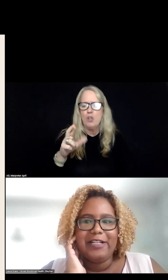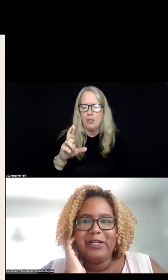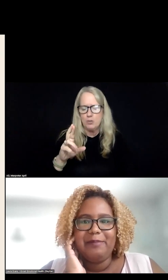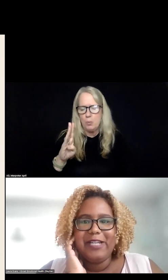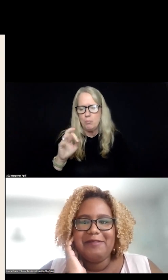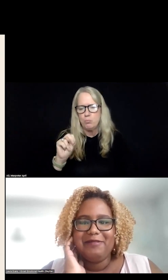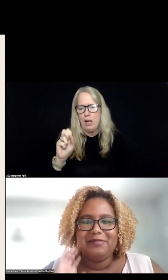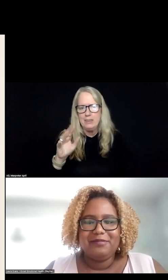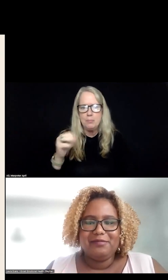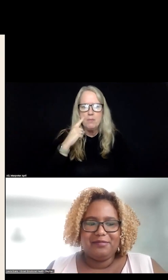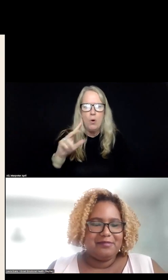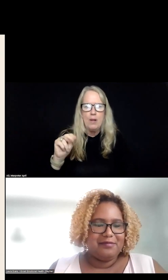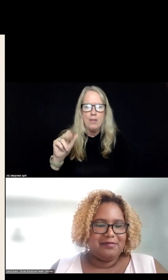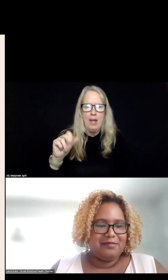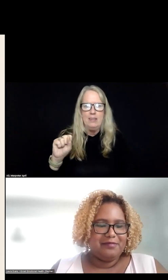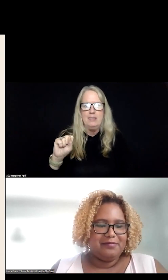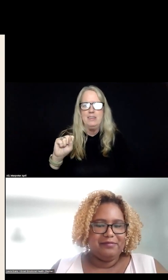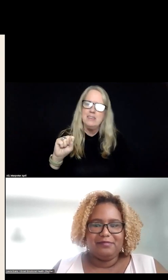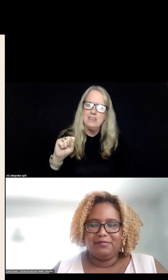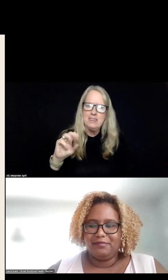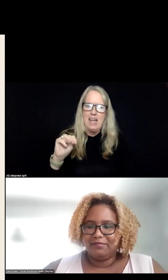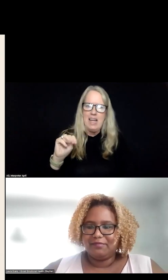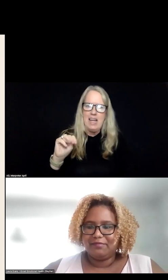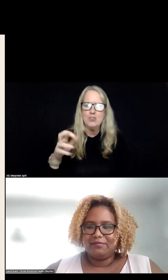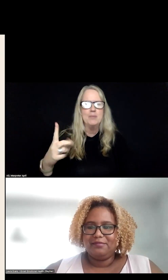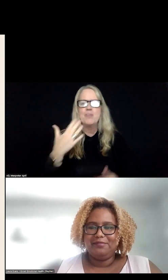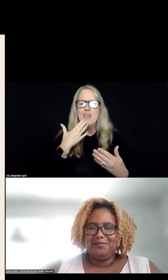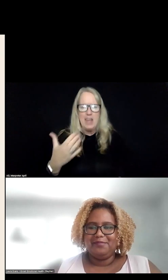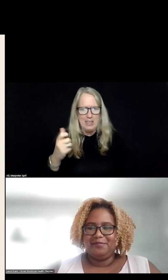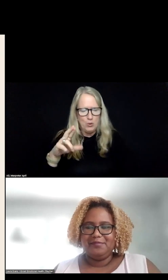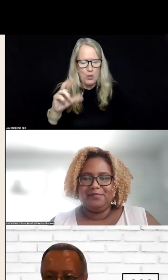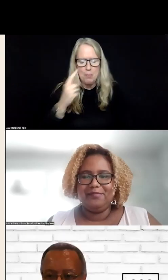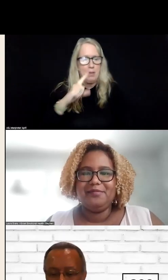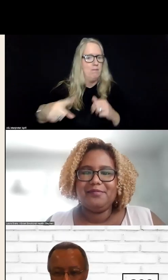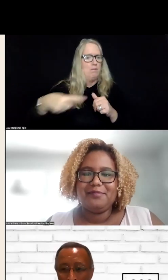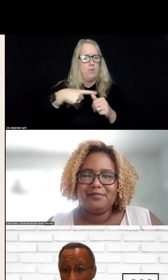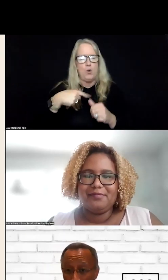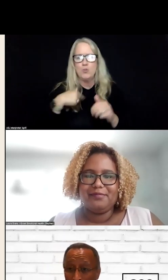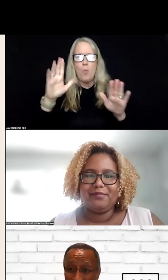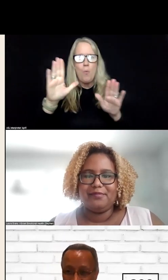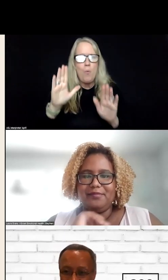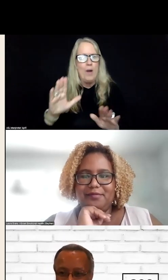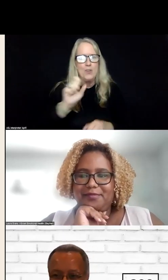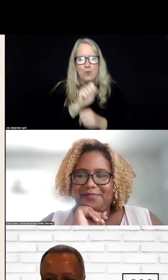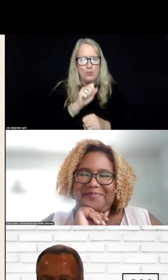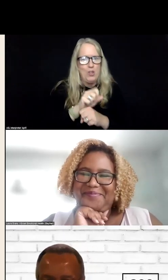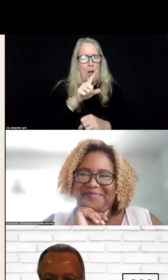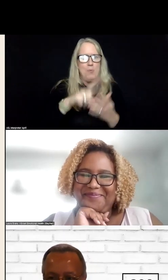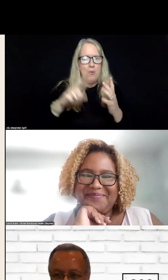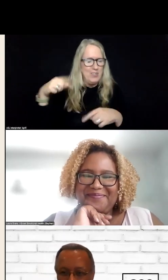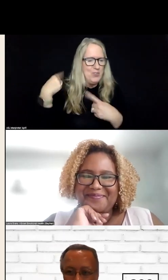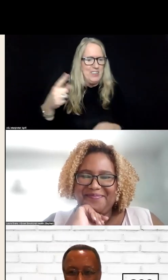THE NASMHPD UPDATE. >> THANK YOU. WONDERFUL JOB TODAY HOSTING